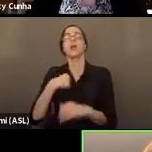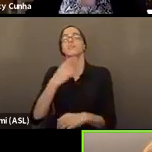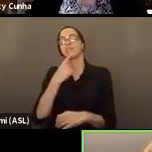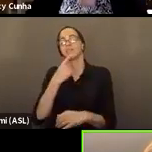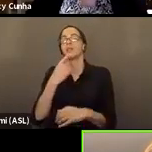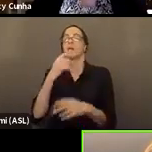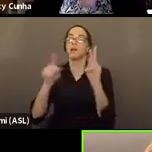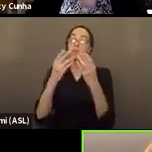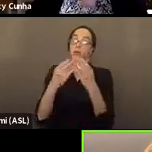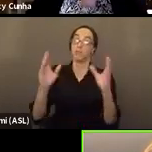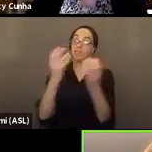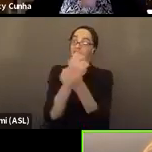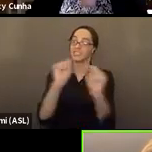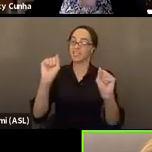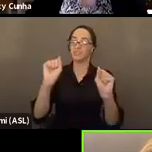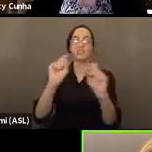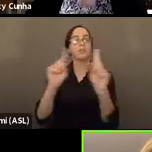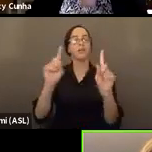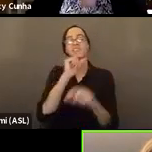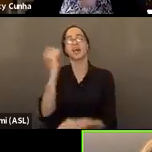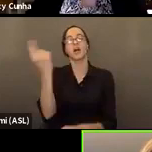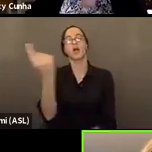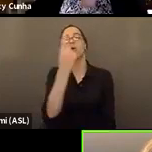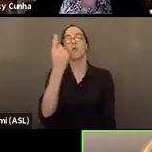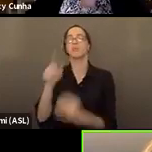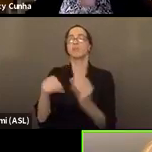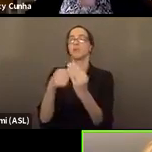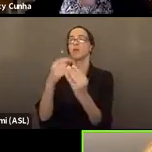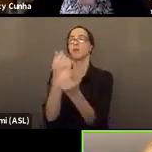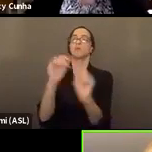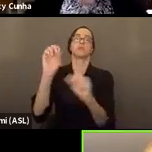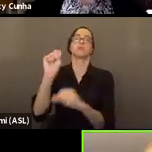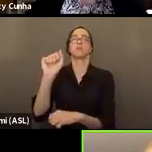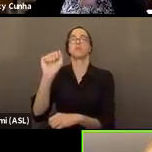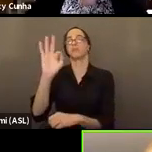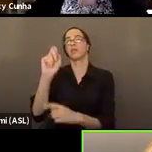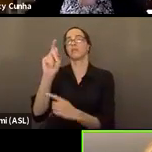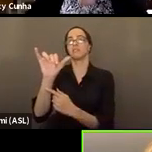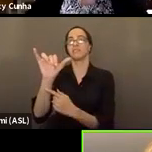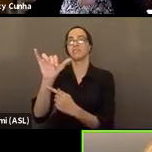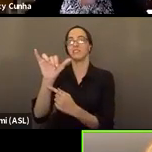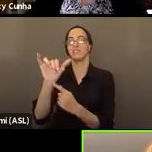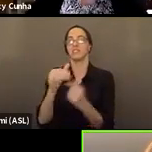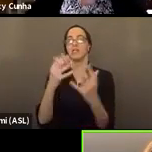so i'm just trying to be politically correct right now because none of us are super happy about the